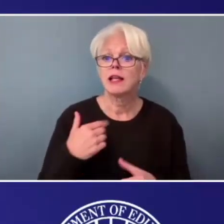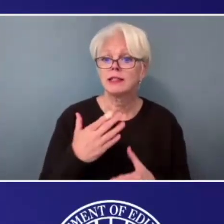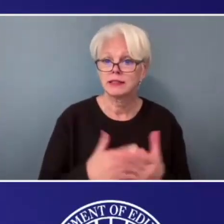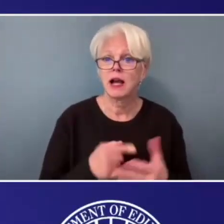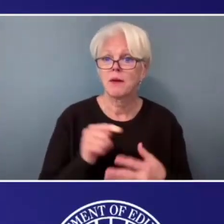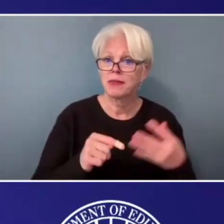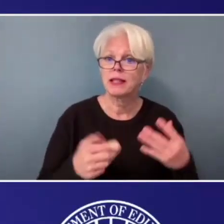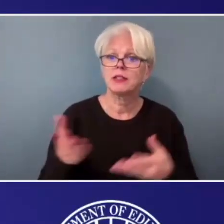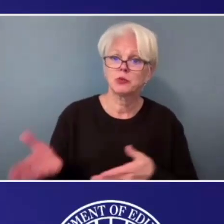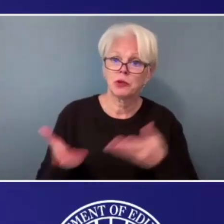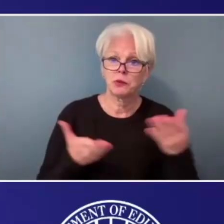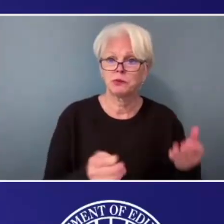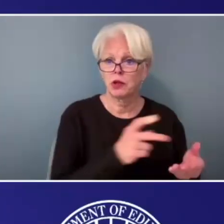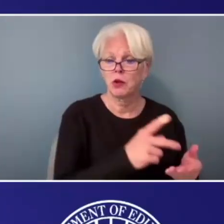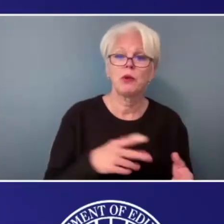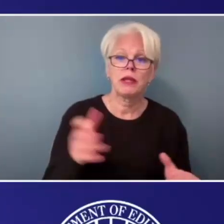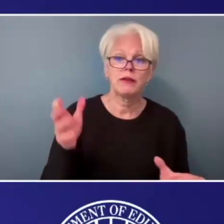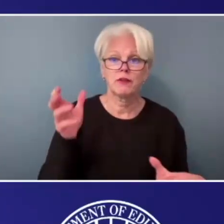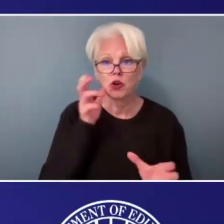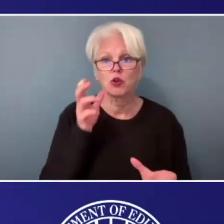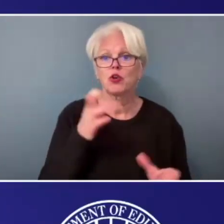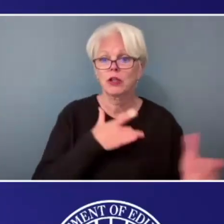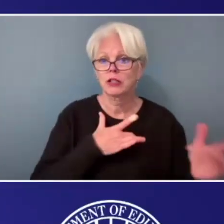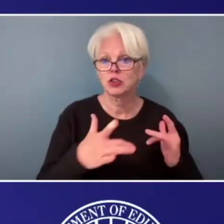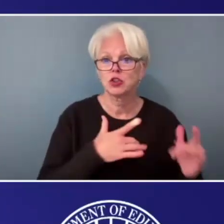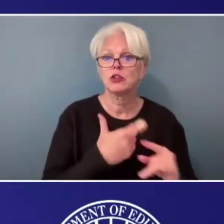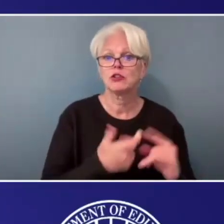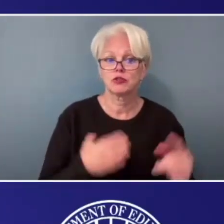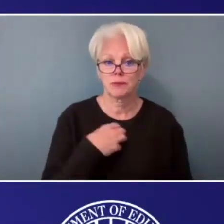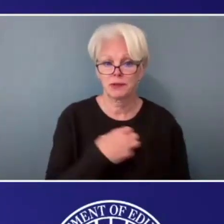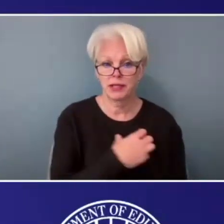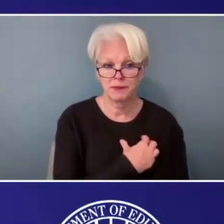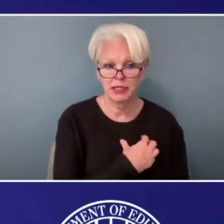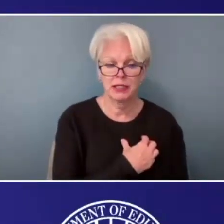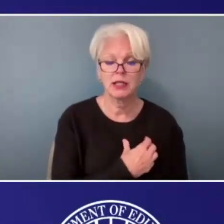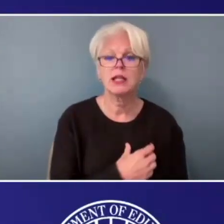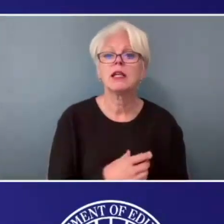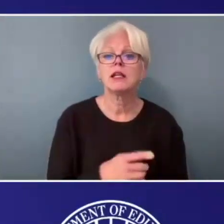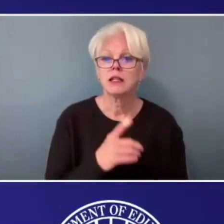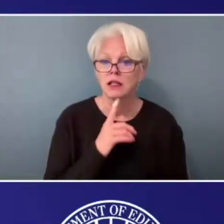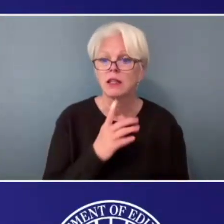We have heard the concerns from the committee. There are some logistical and